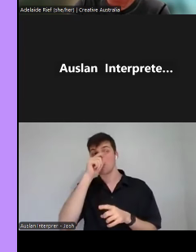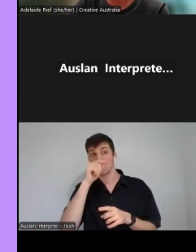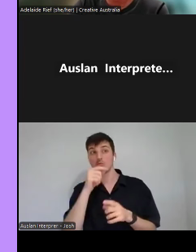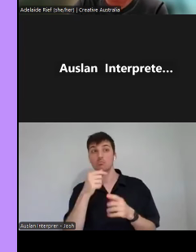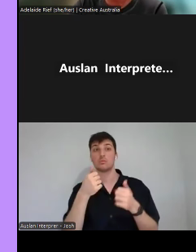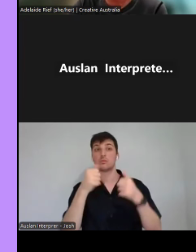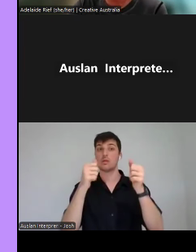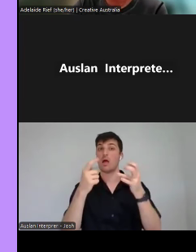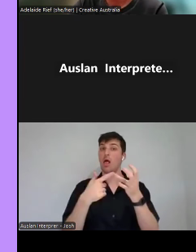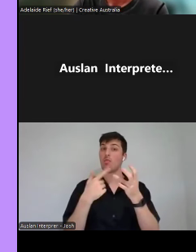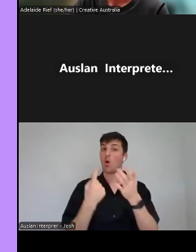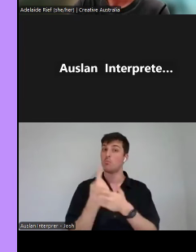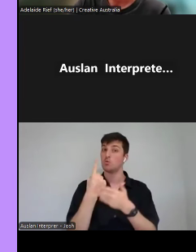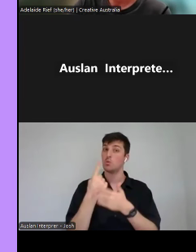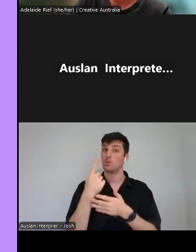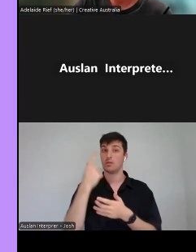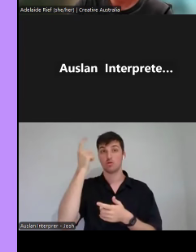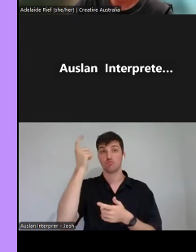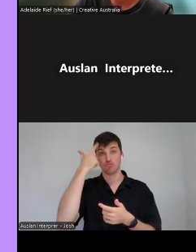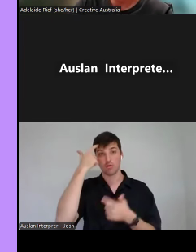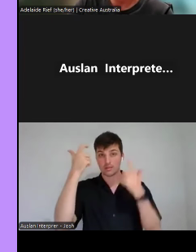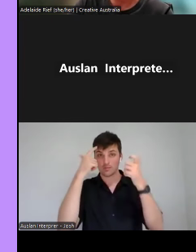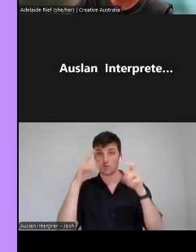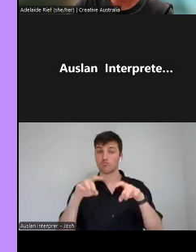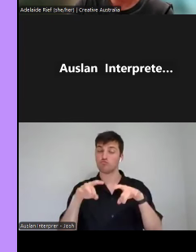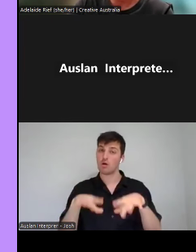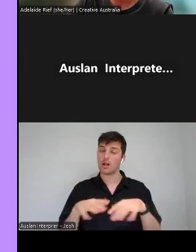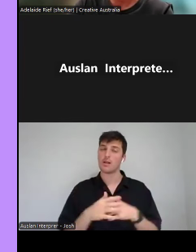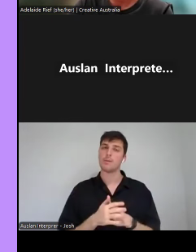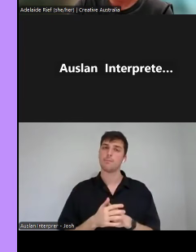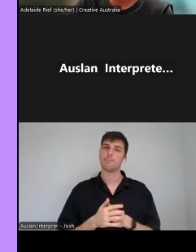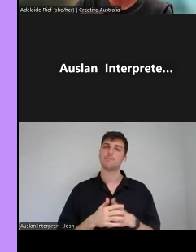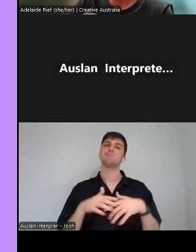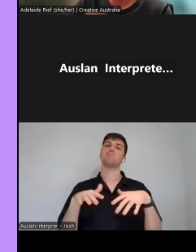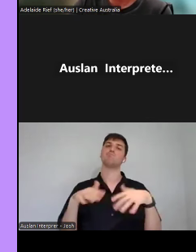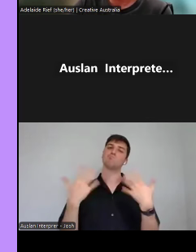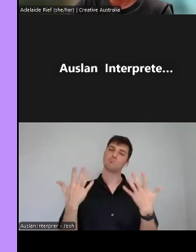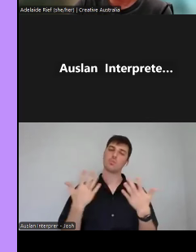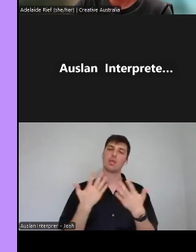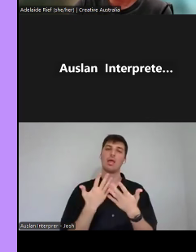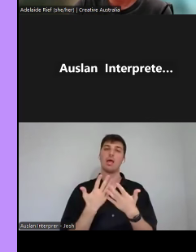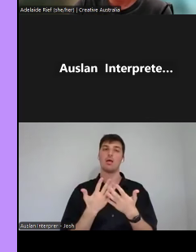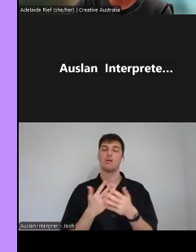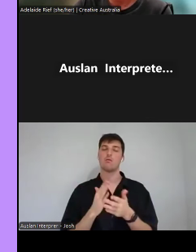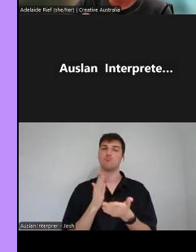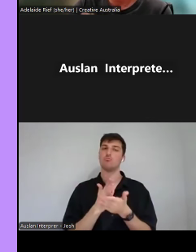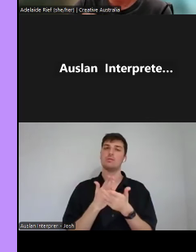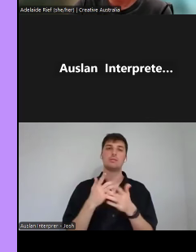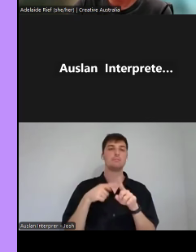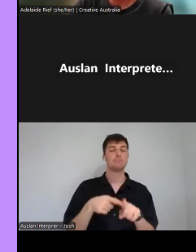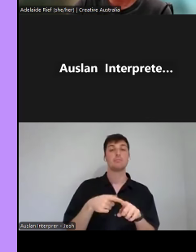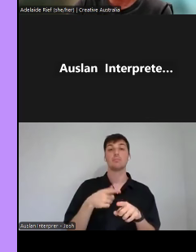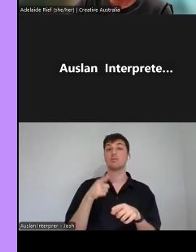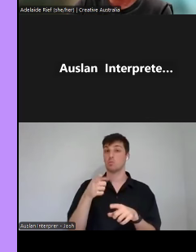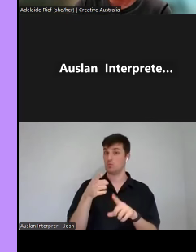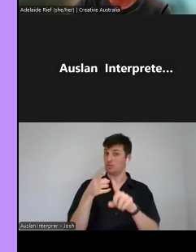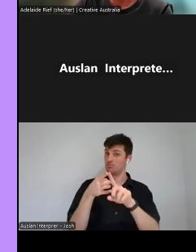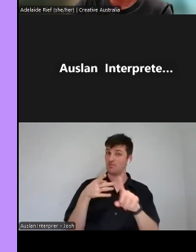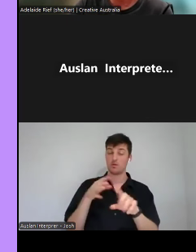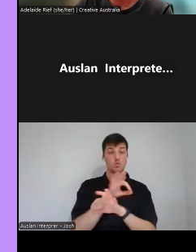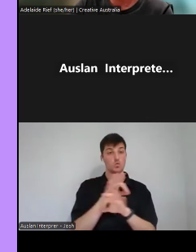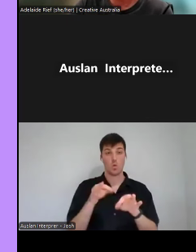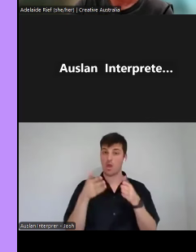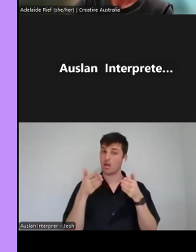within Creative Australia. Unless you are very specifically ineligible for other opportunities,